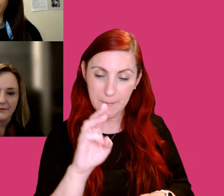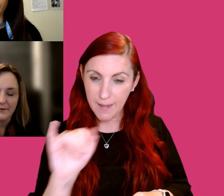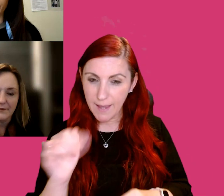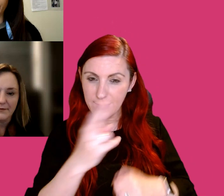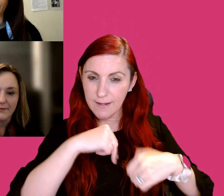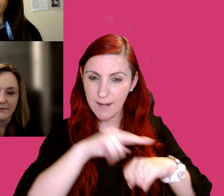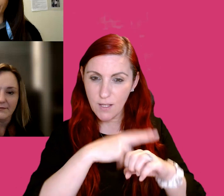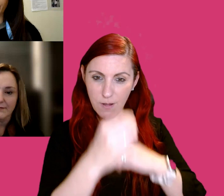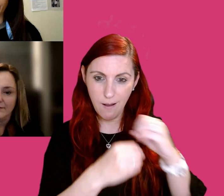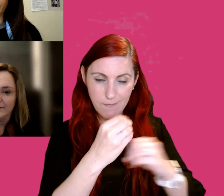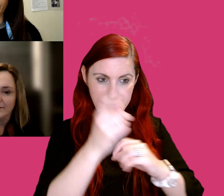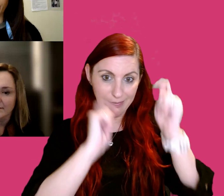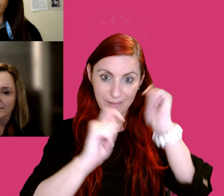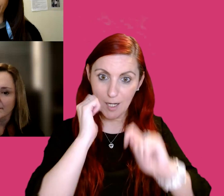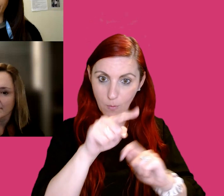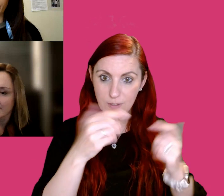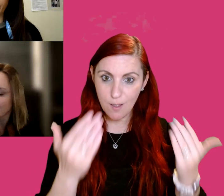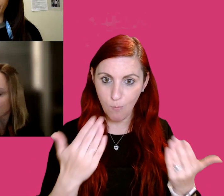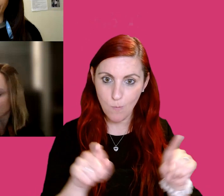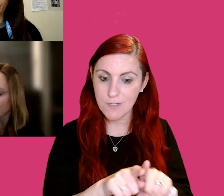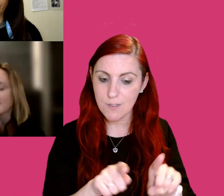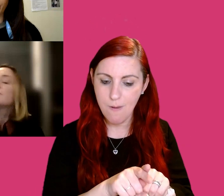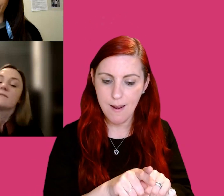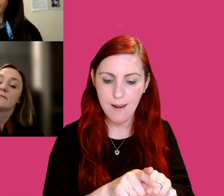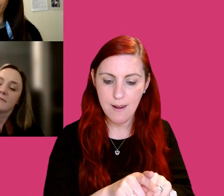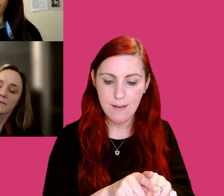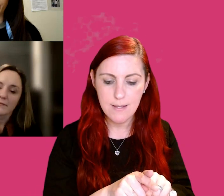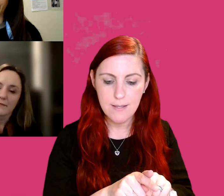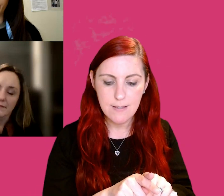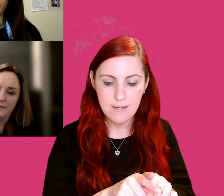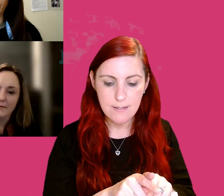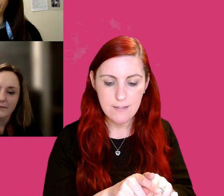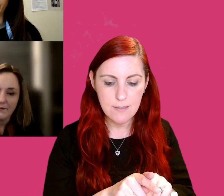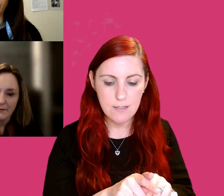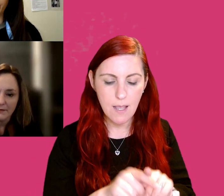looking at so I suppose it's you know sometimes it's preceded lack of interest but often times